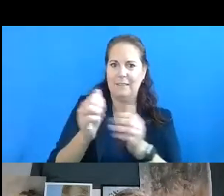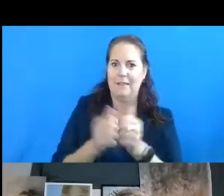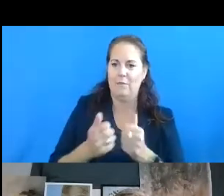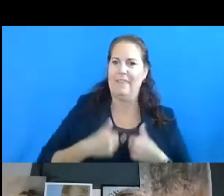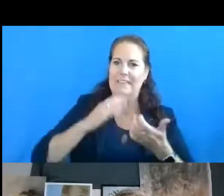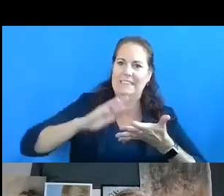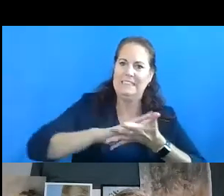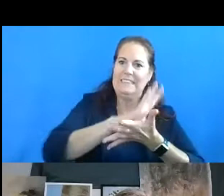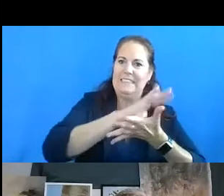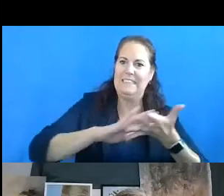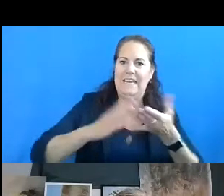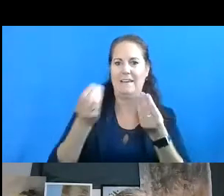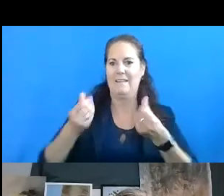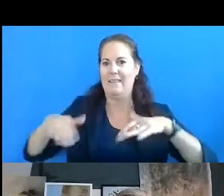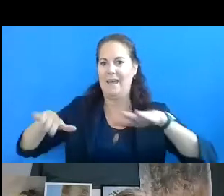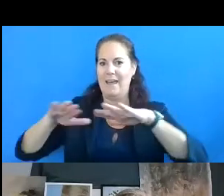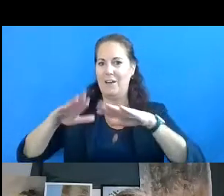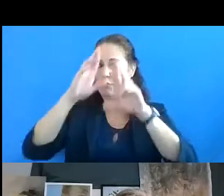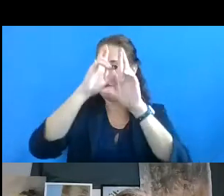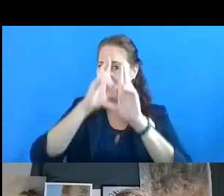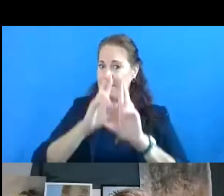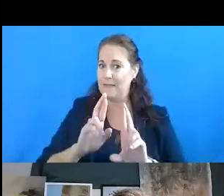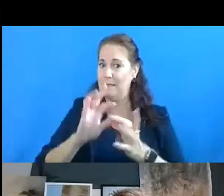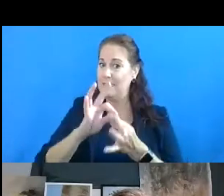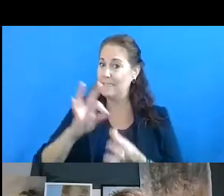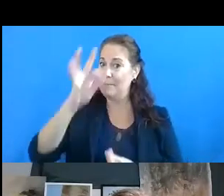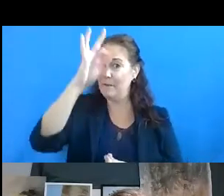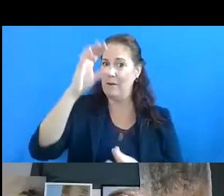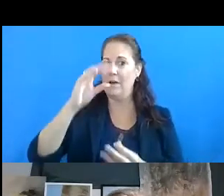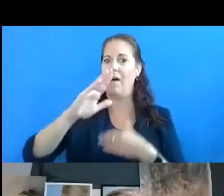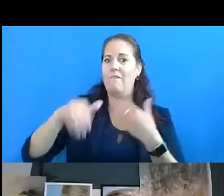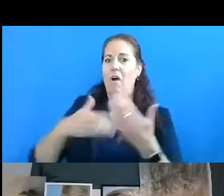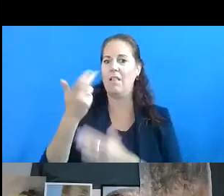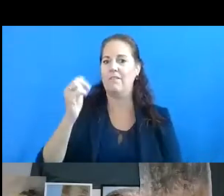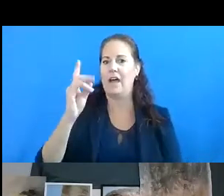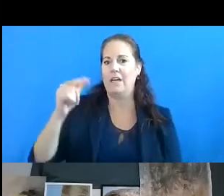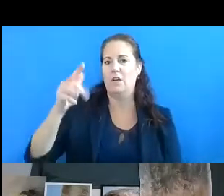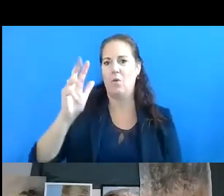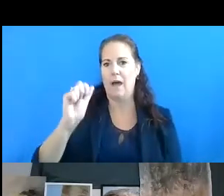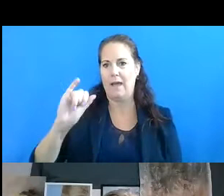Respect this land not only spiritually, but respect all of Haida Gwaii.